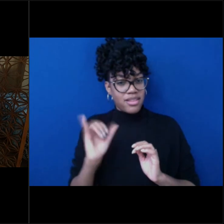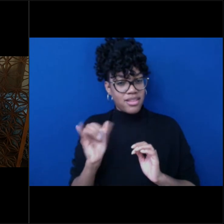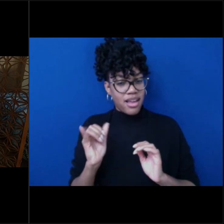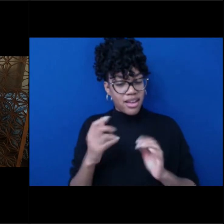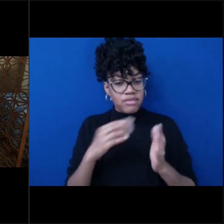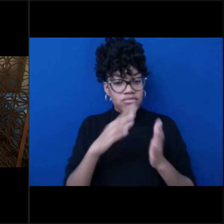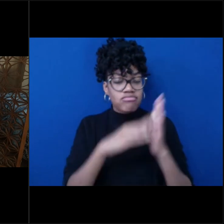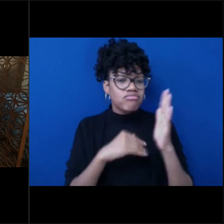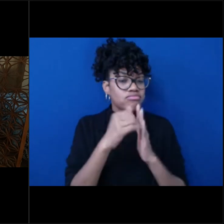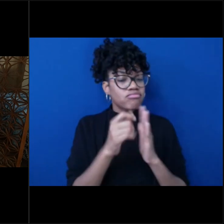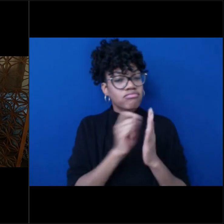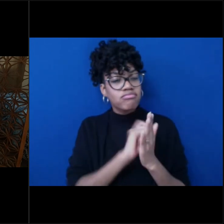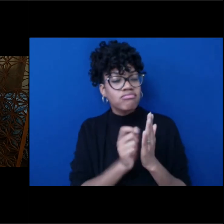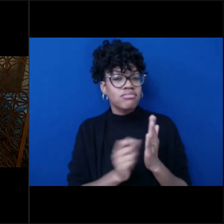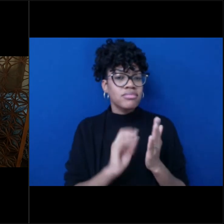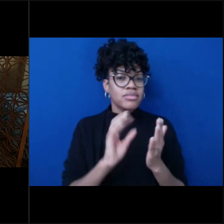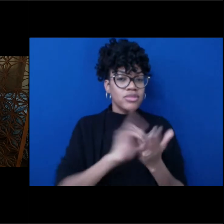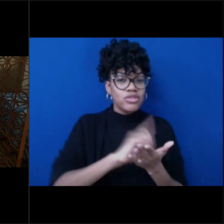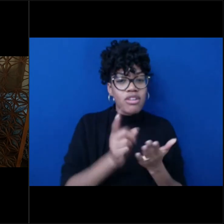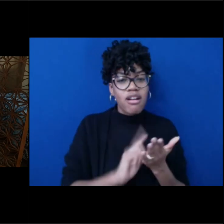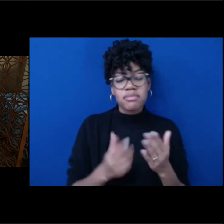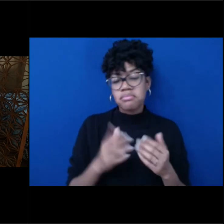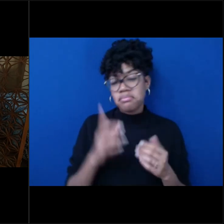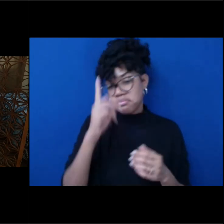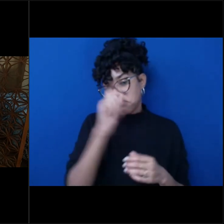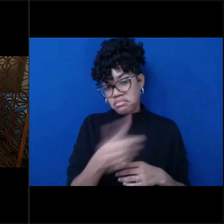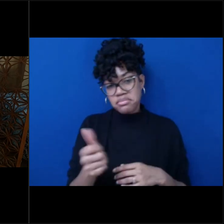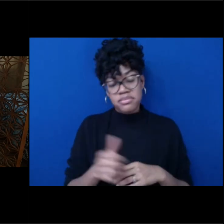Do it however you want to do. So we have our base, okay?